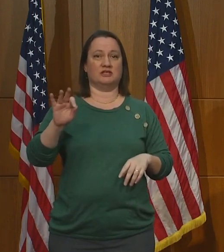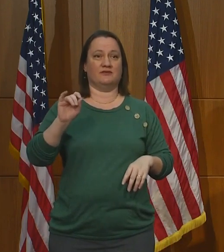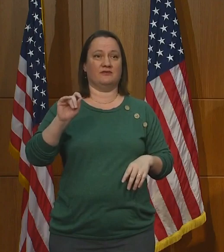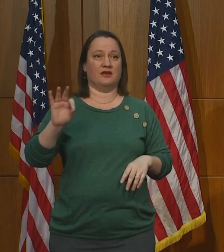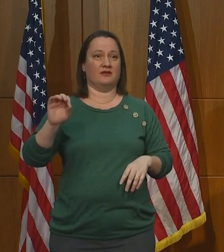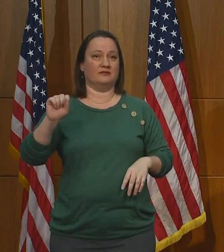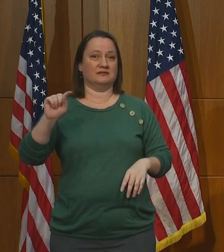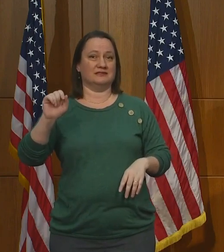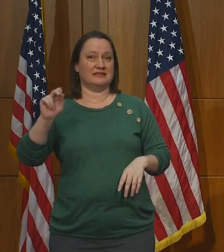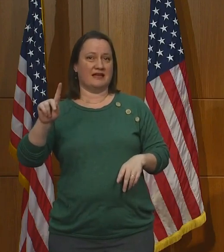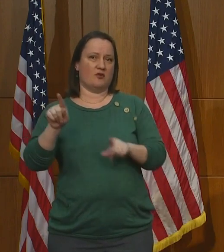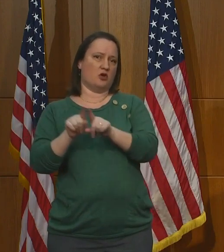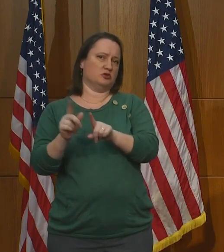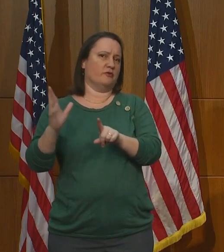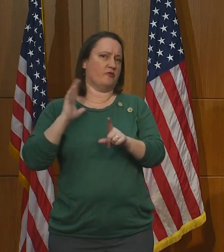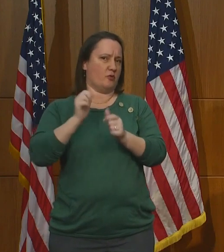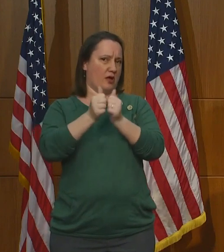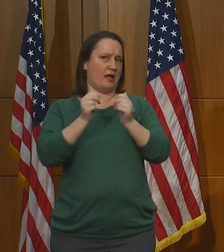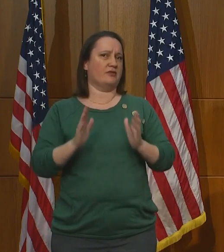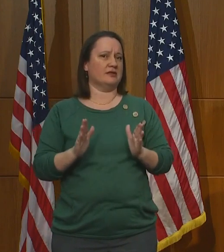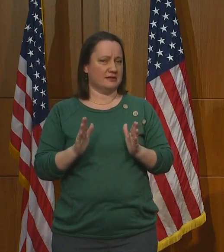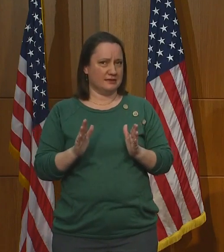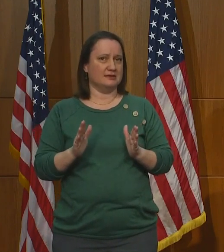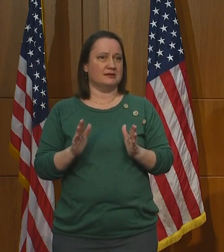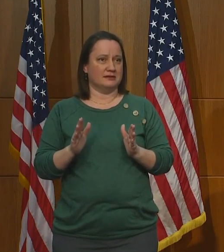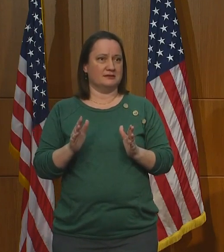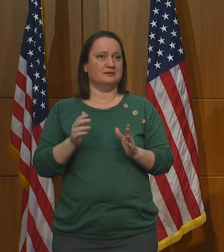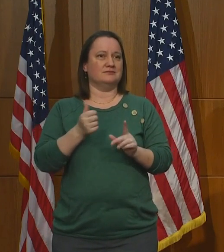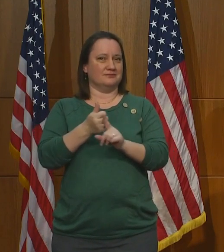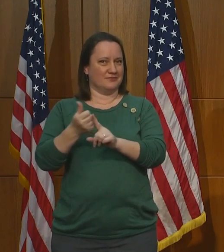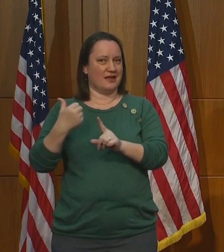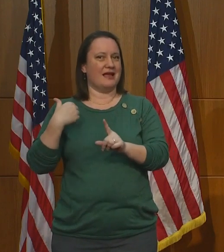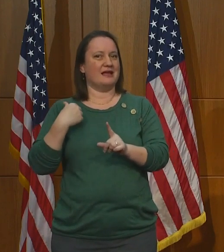THROUGH THIS WITH YOU BUT- OUR